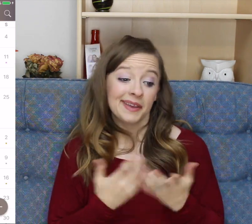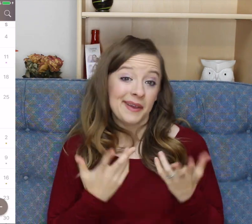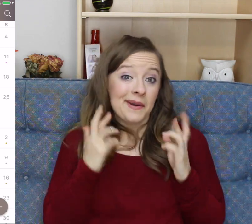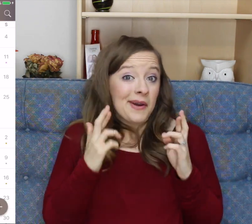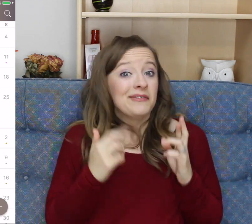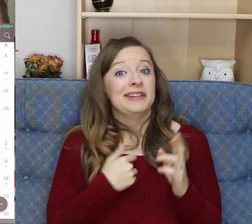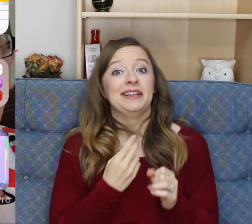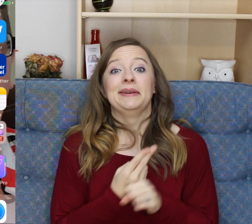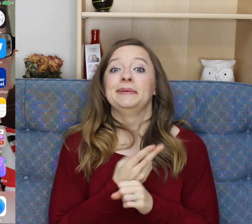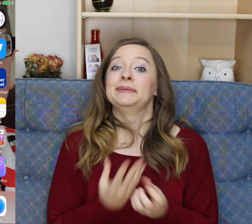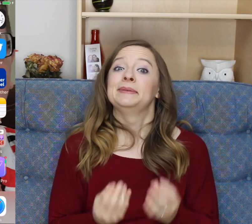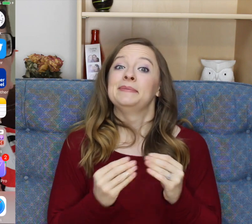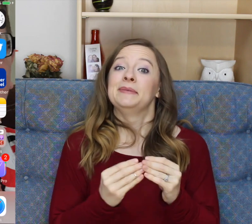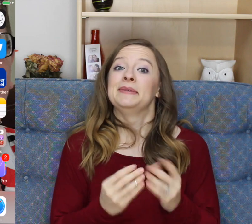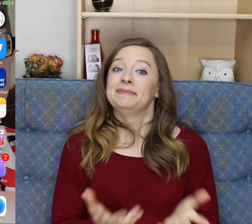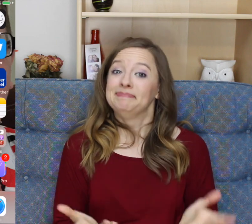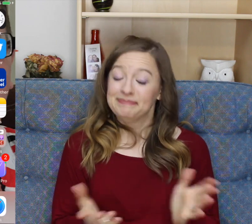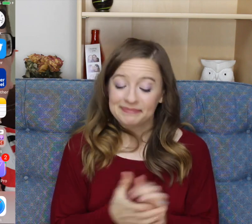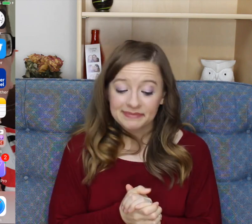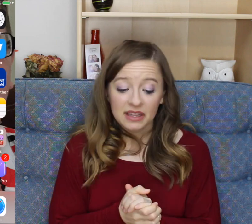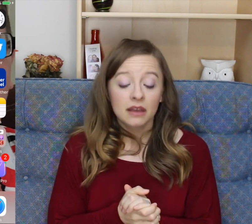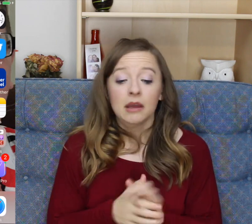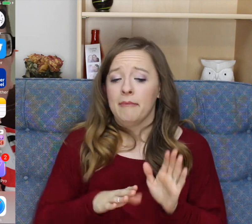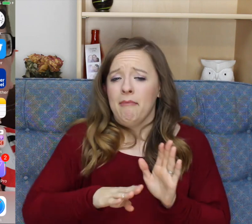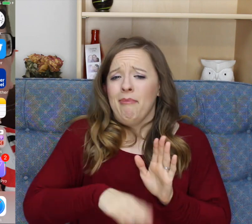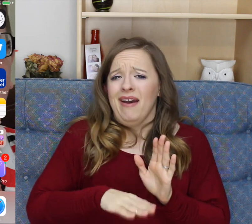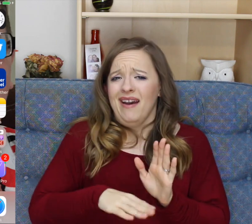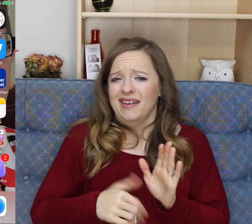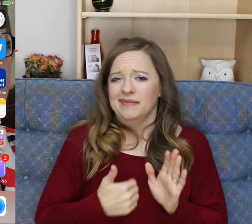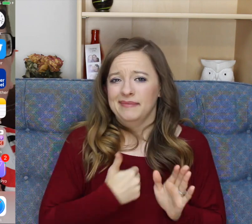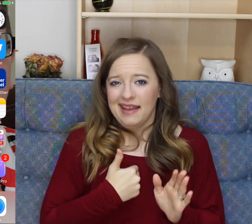Hopefully I'm gonna be using that more.